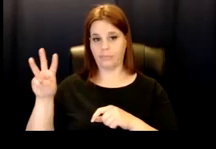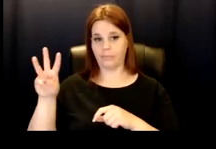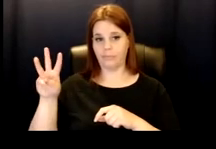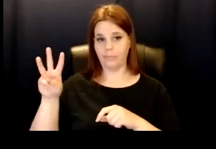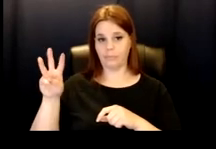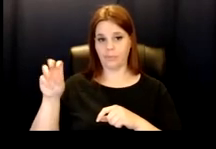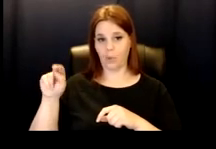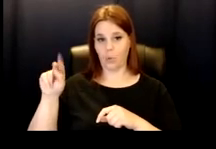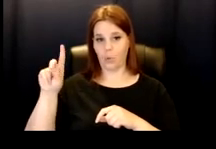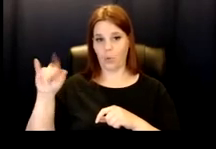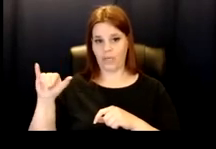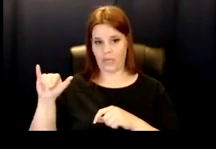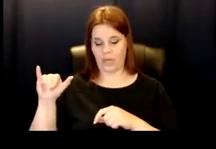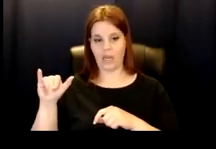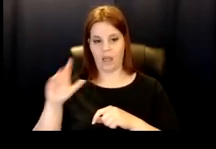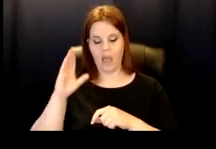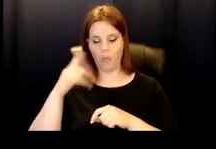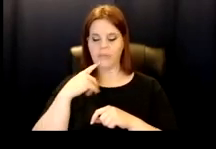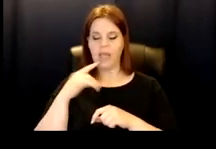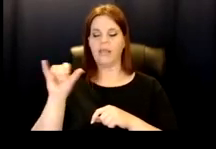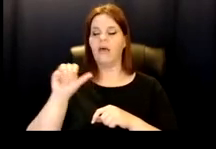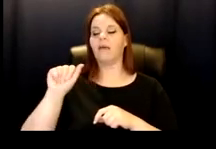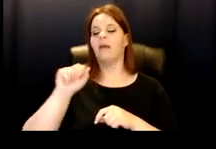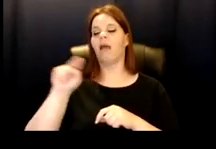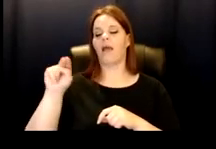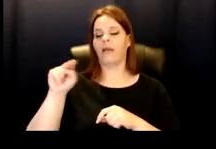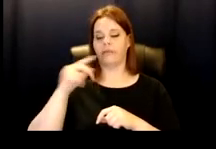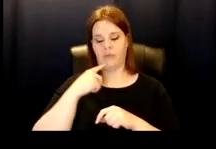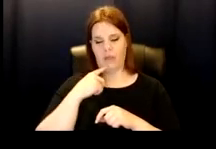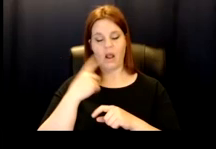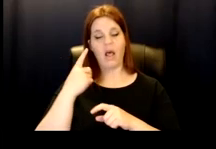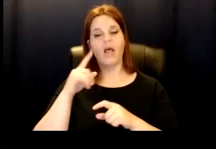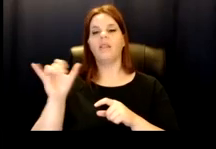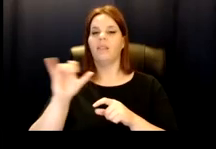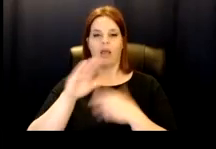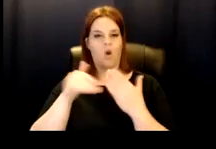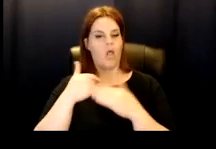just say that like Ann said for all of our regions we have very specific populations,